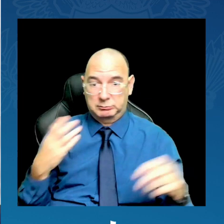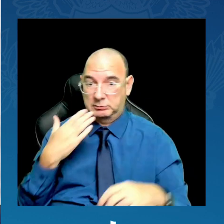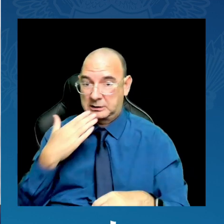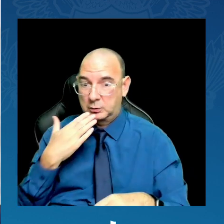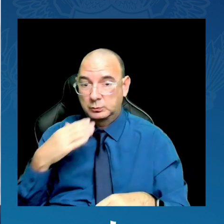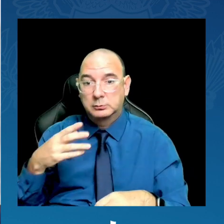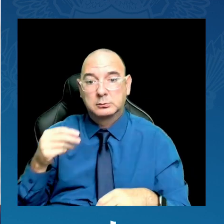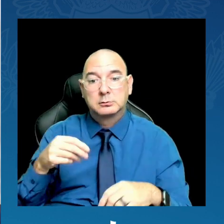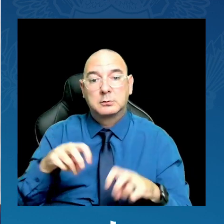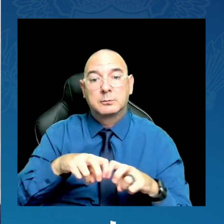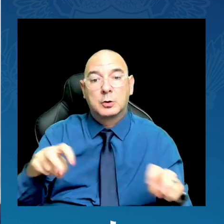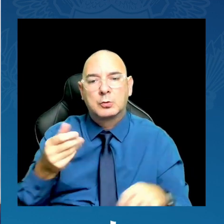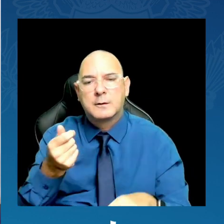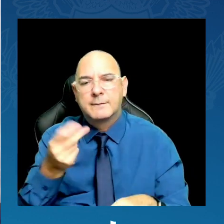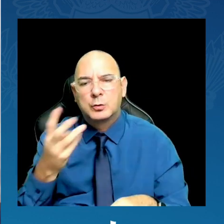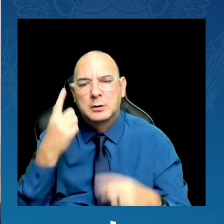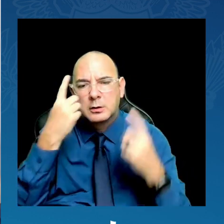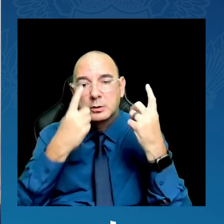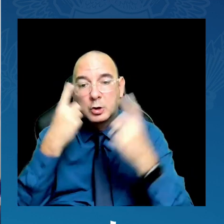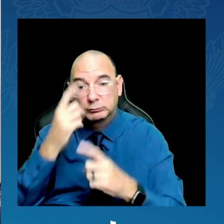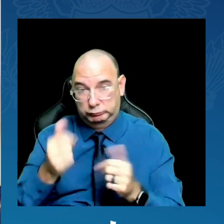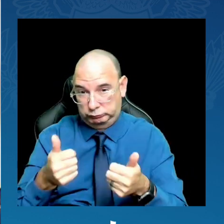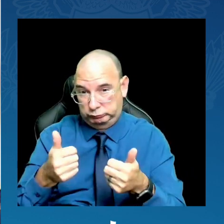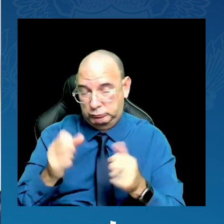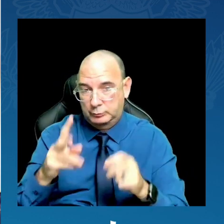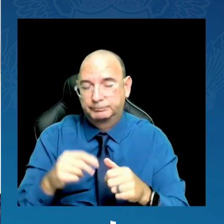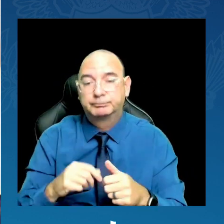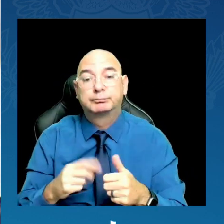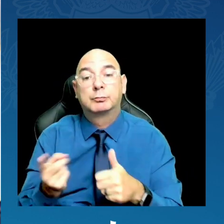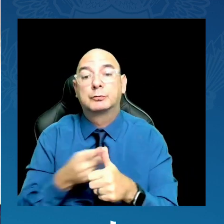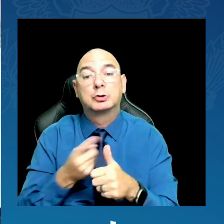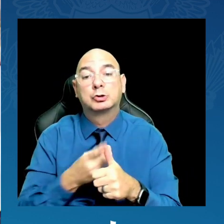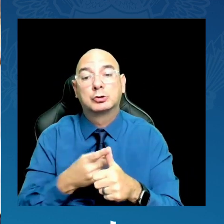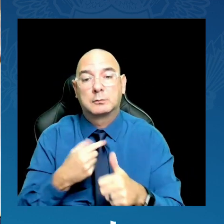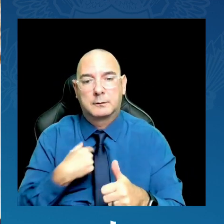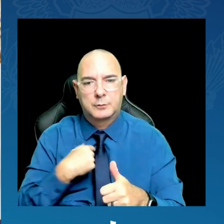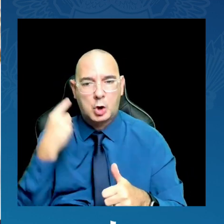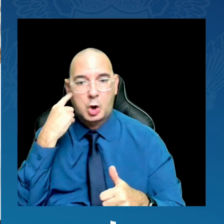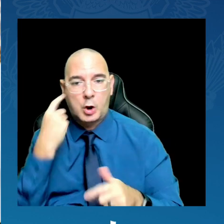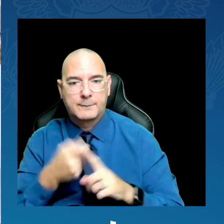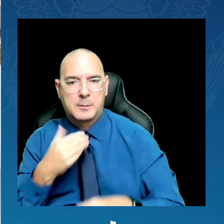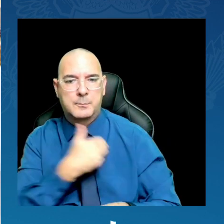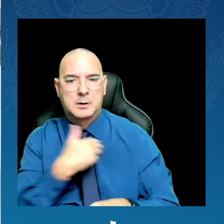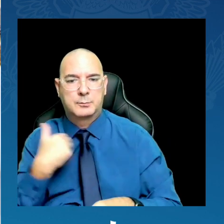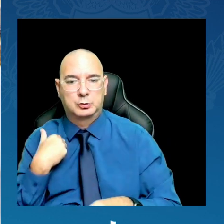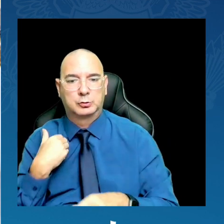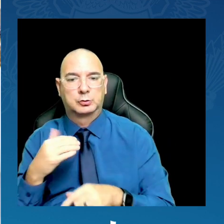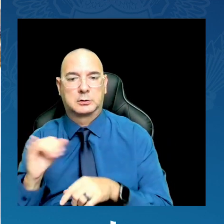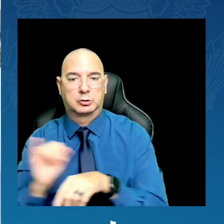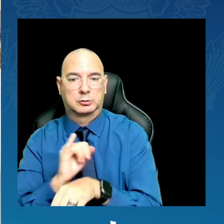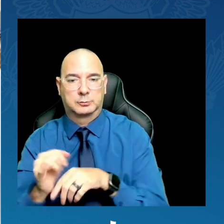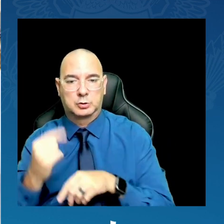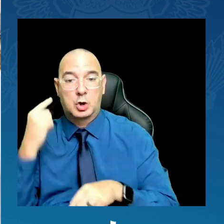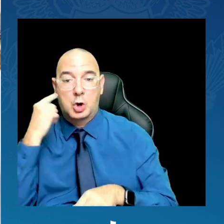One, today we have heard from members of industry. We have heard from educators, we have heard from government agencies,